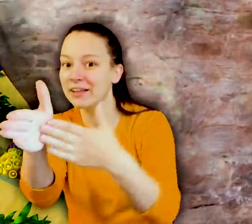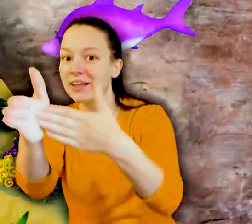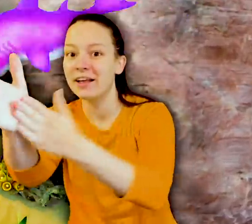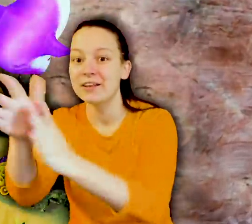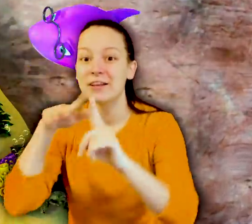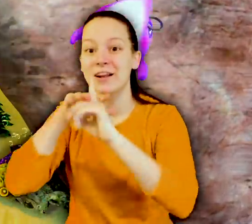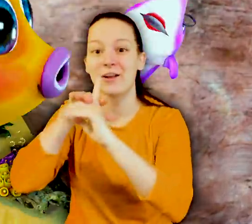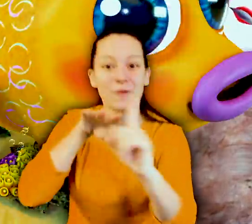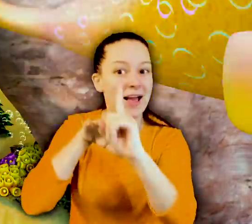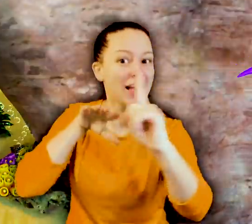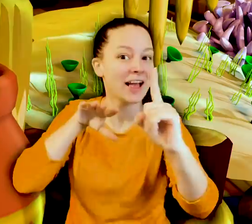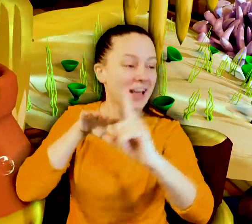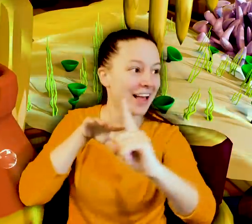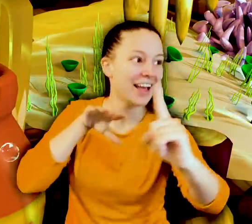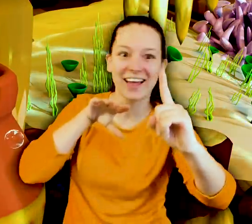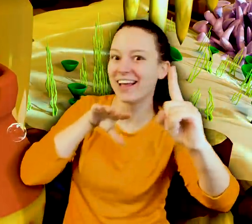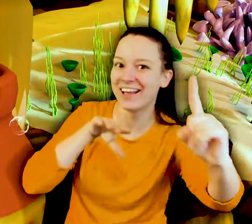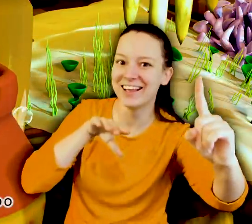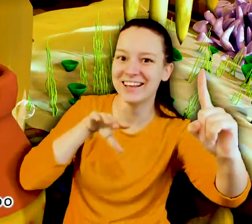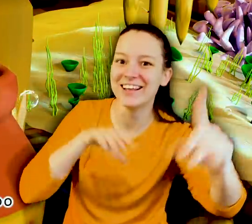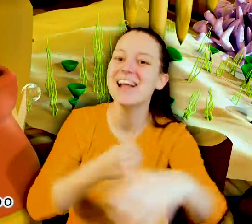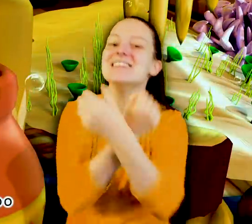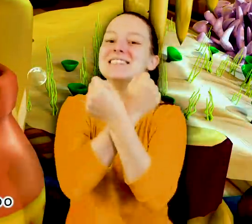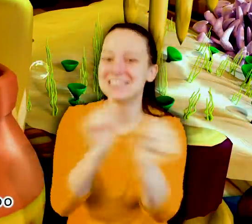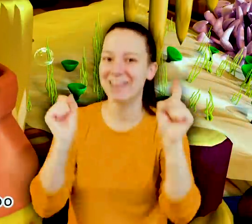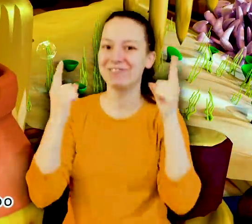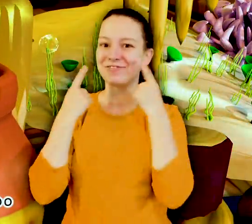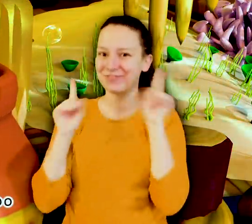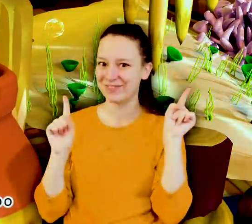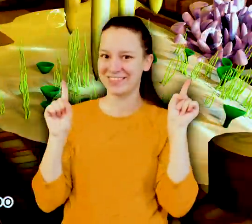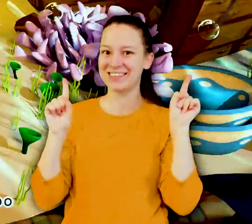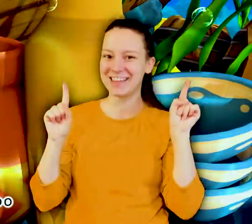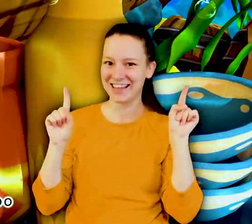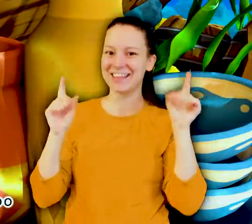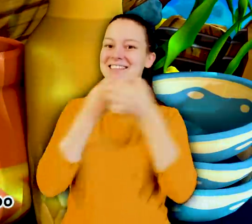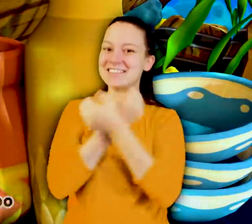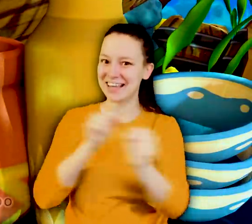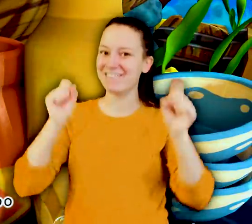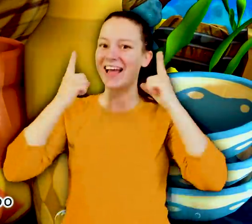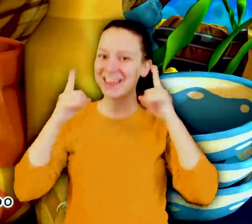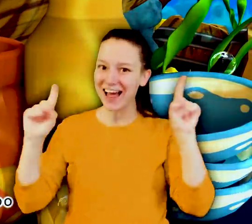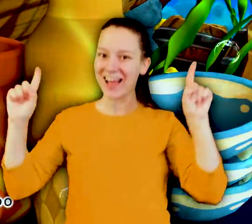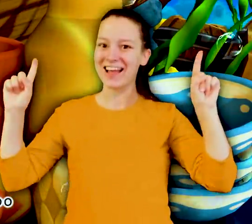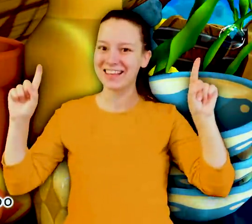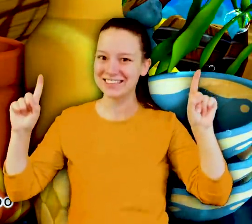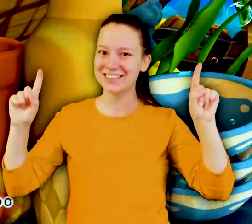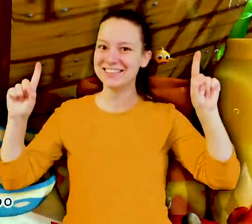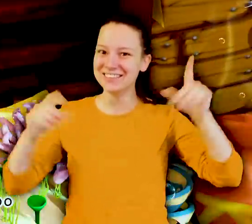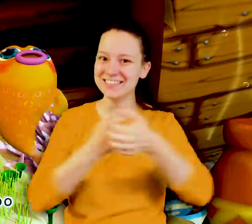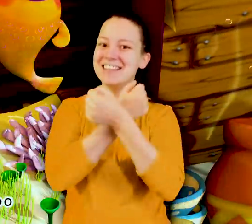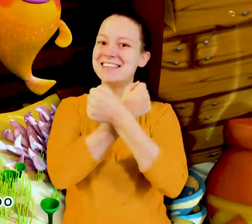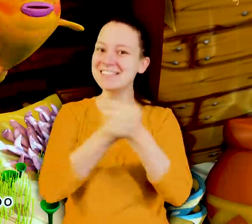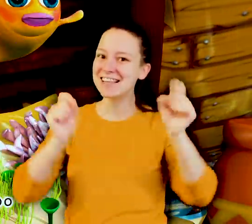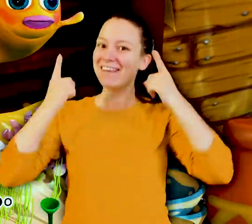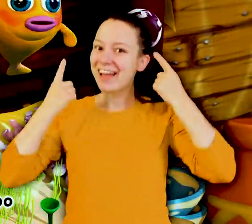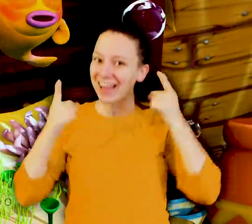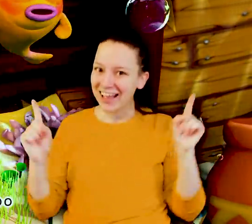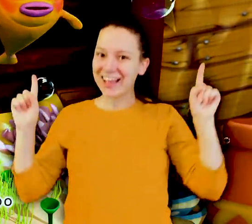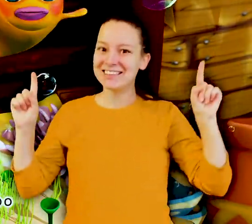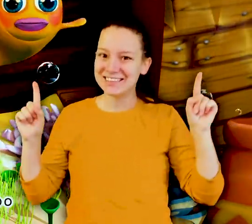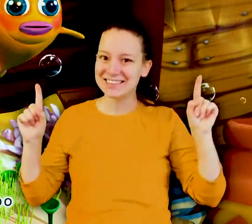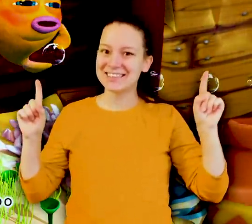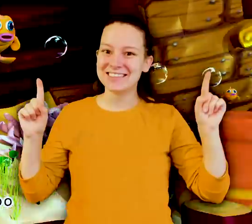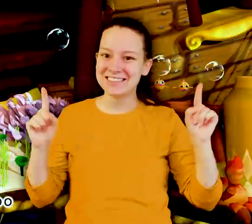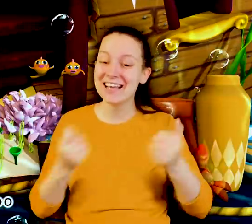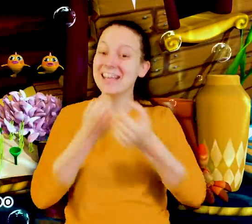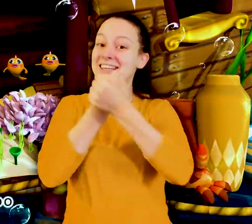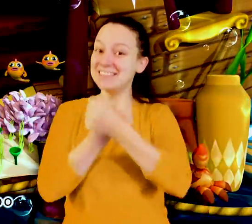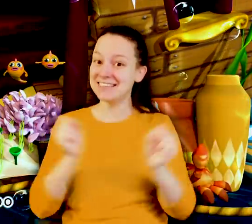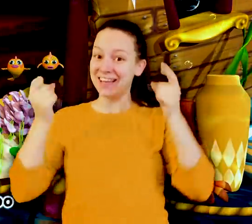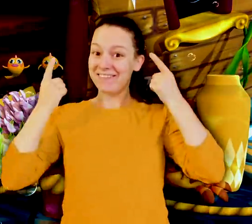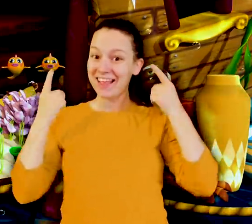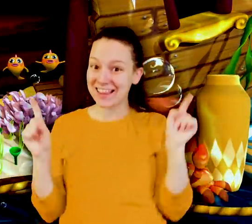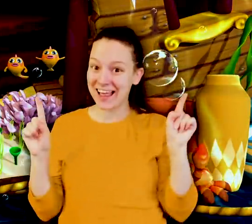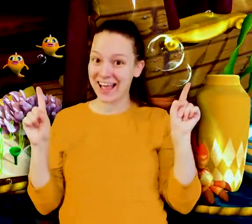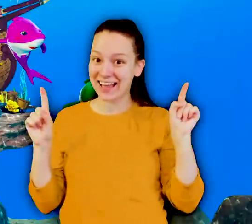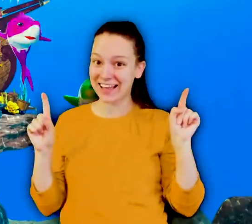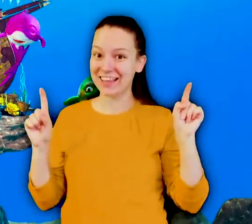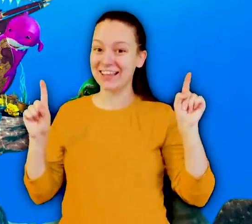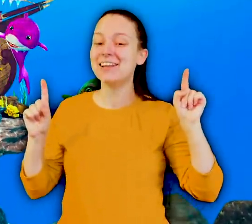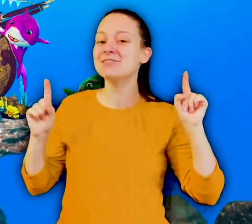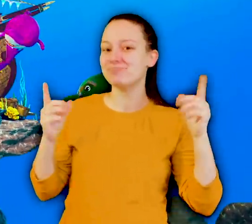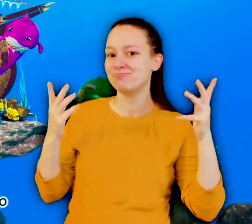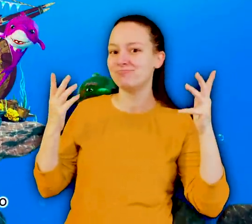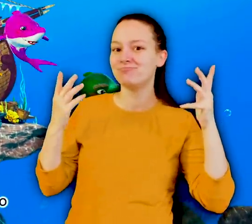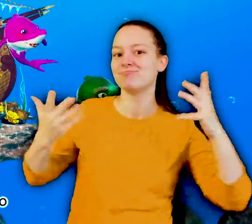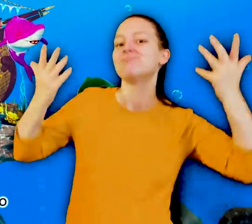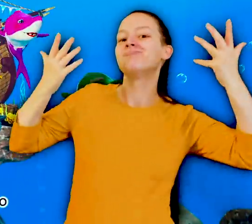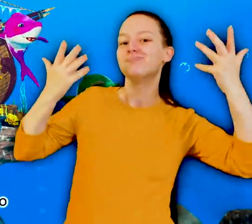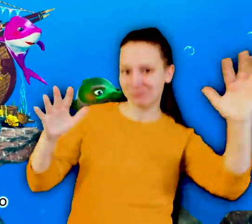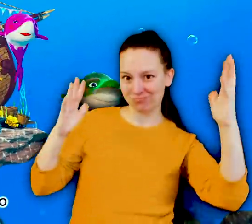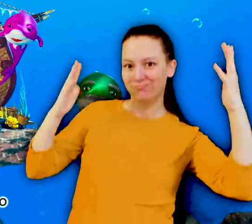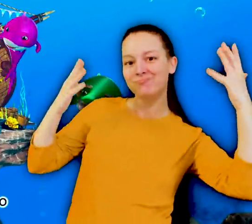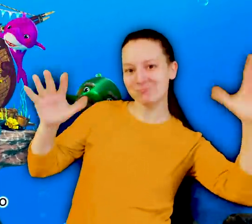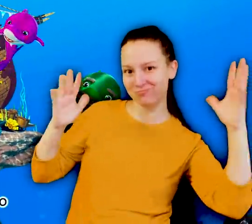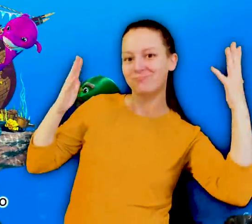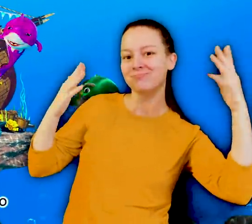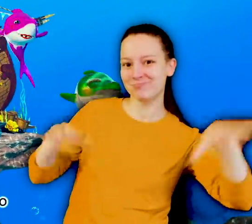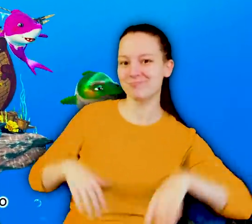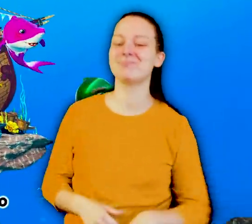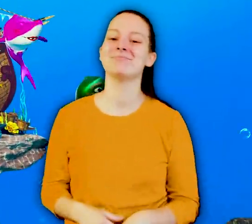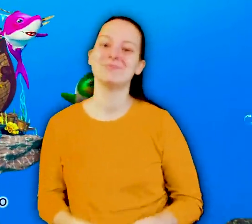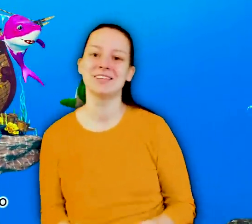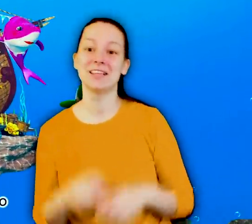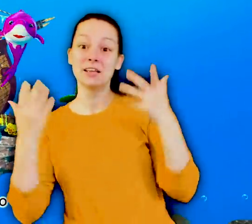It’s the end